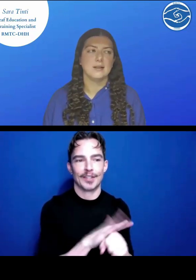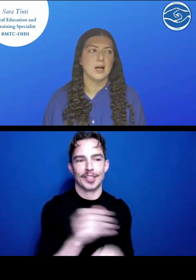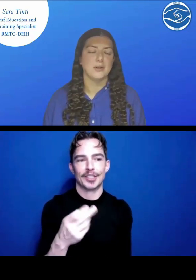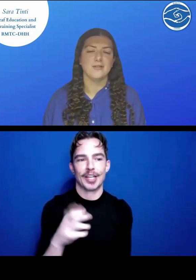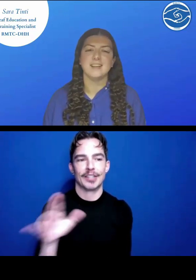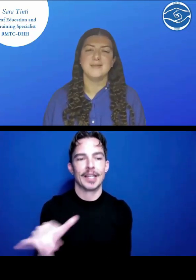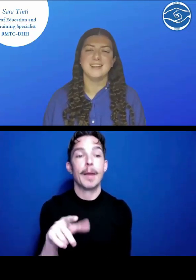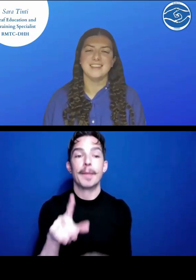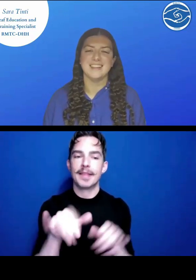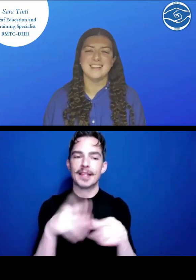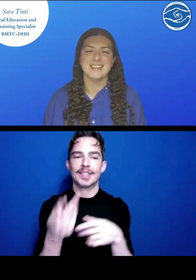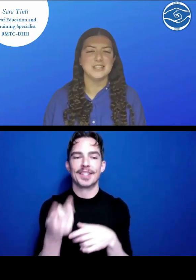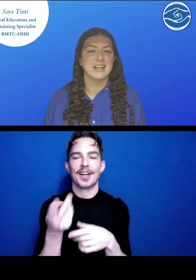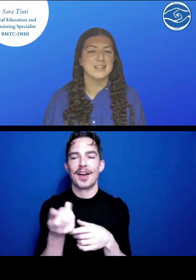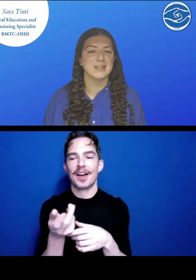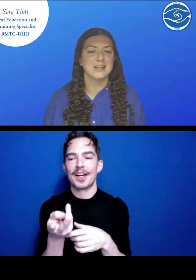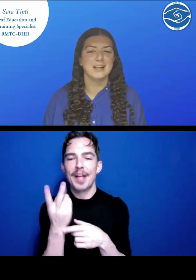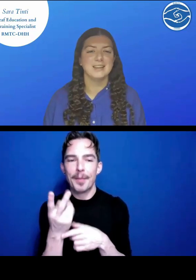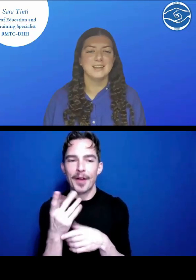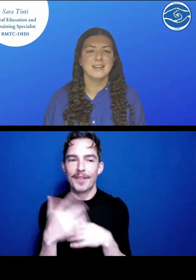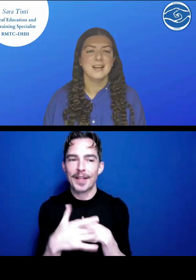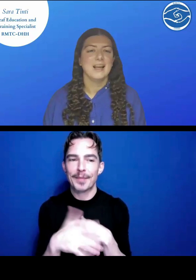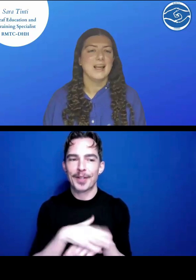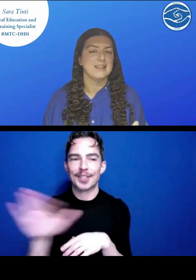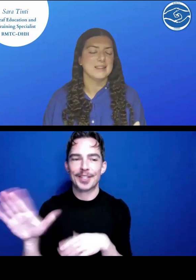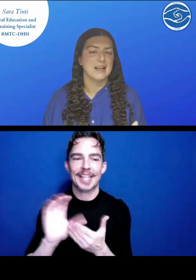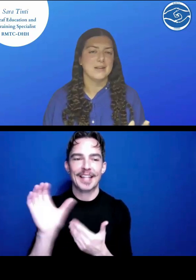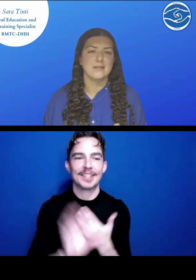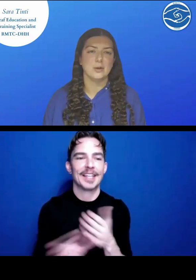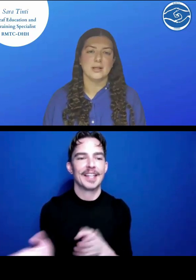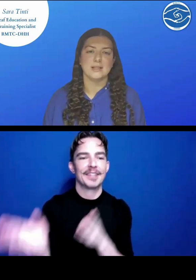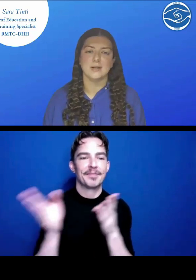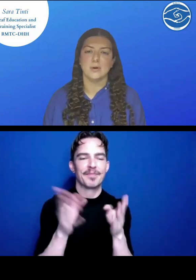the couple of availabilities that she has on her calendar. And this kind of gives you a breakdown